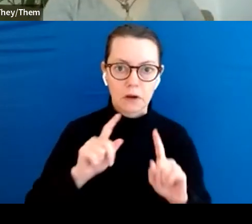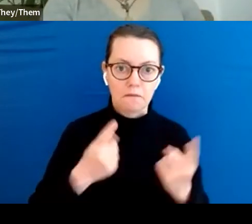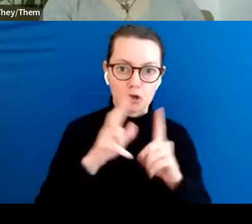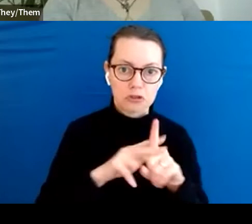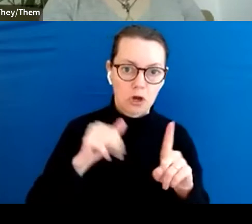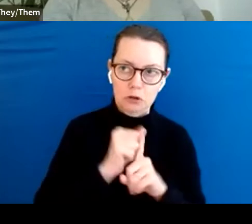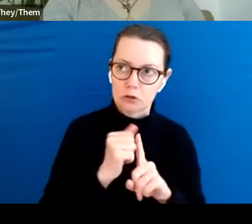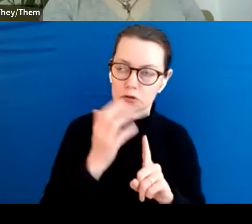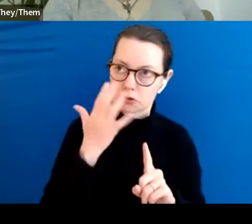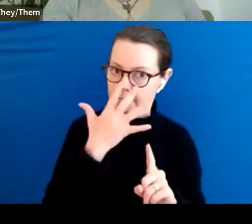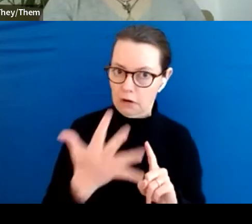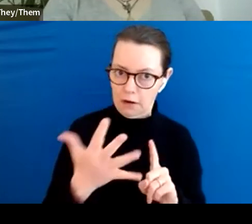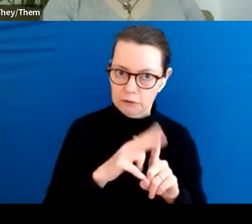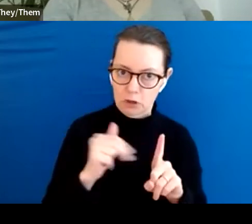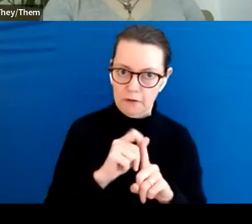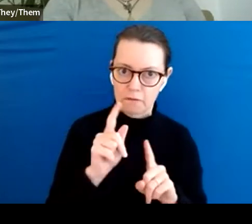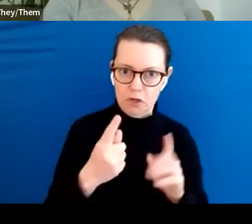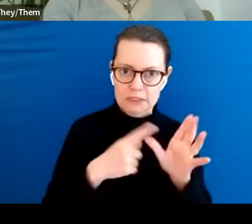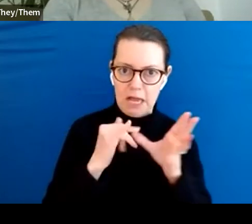was five years old was Asperger syndrome.